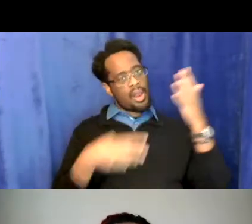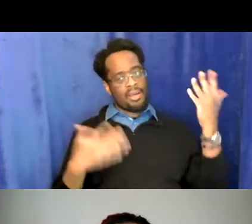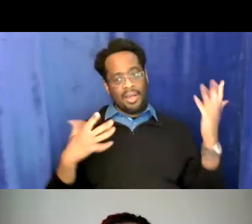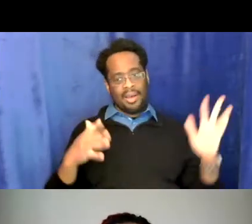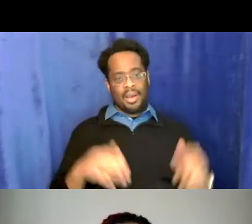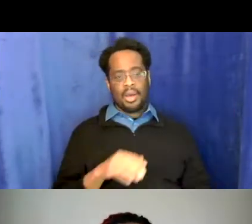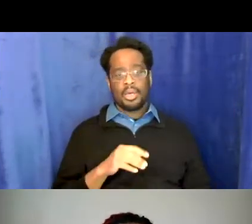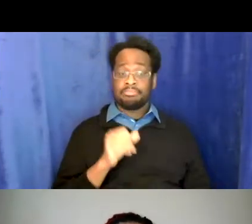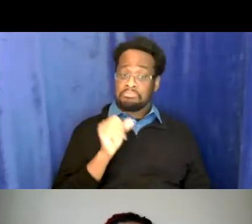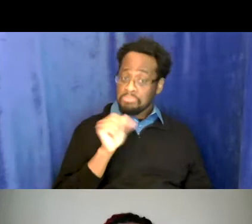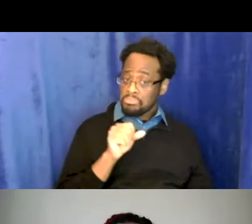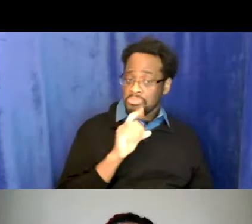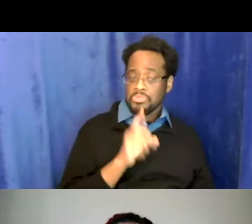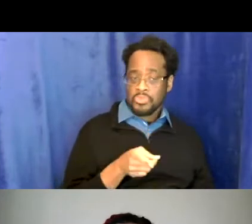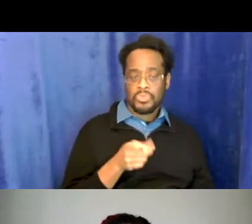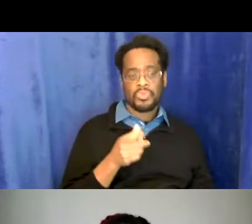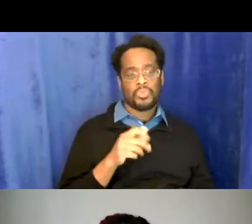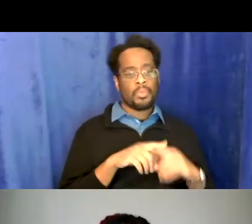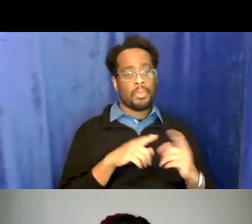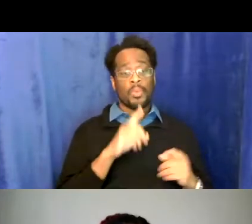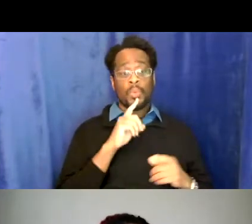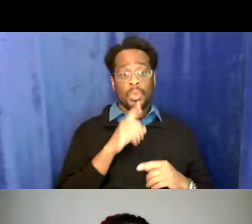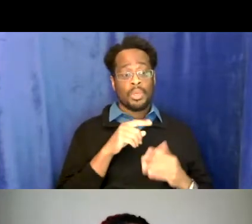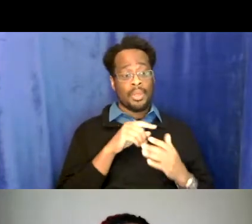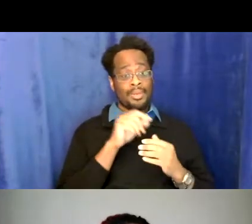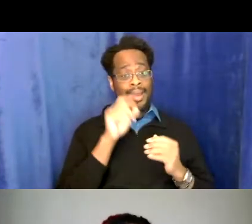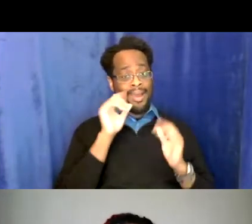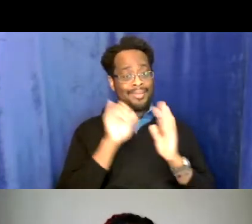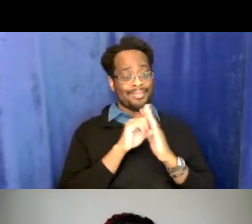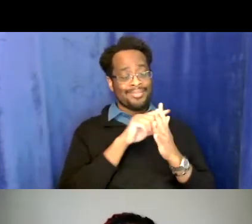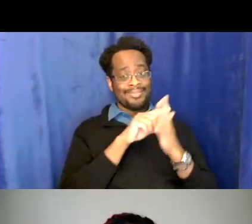am black and a woman. There's so many different identities that you can identify with which is